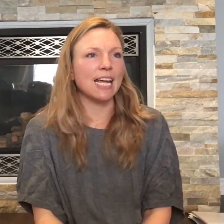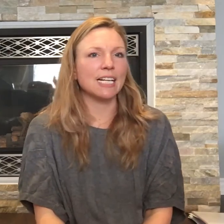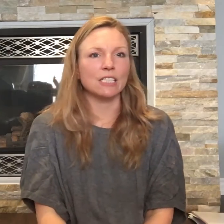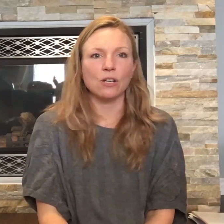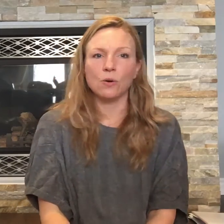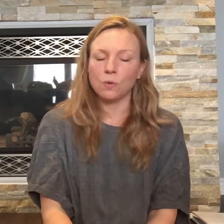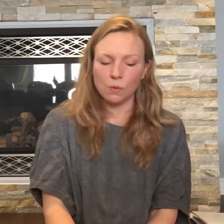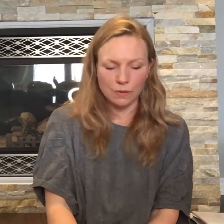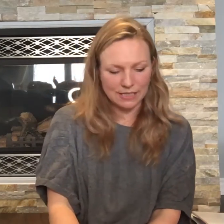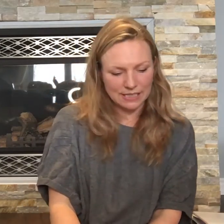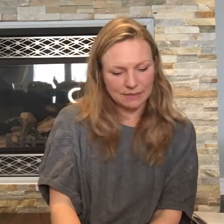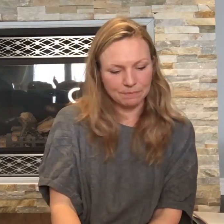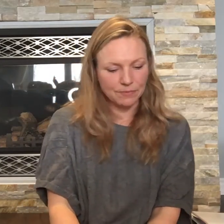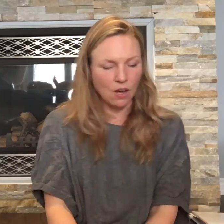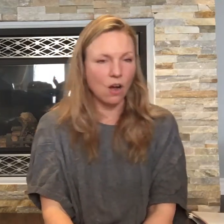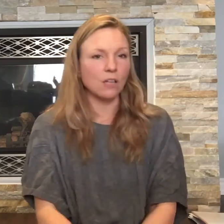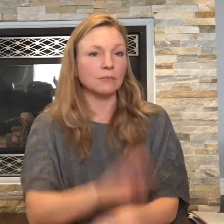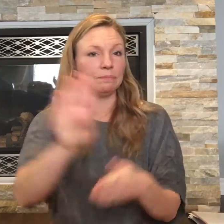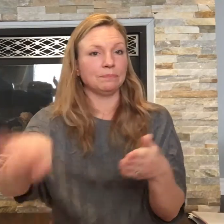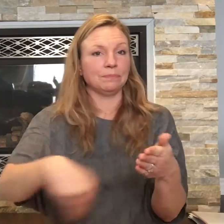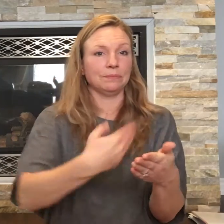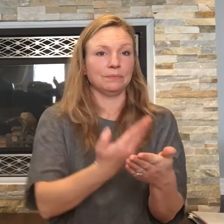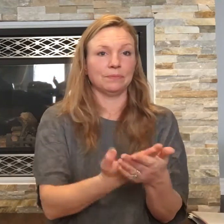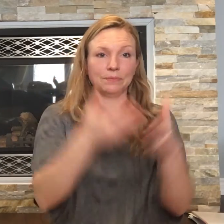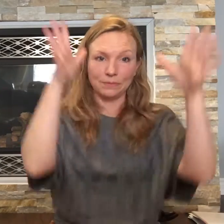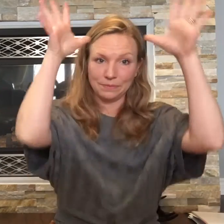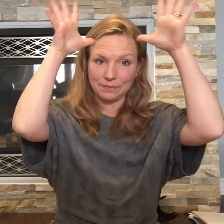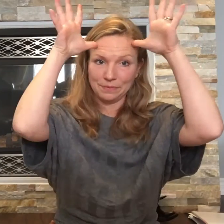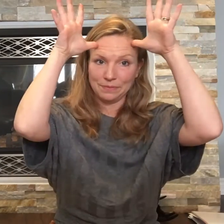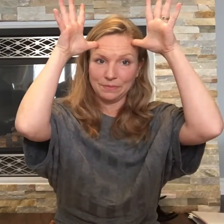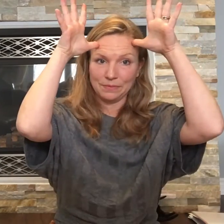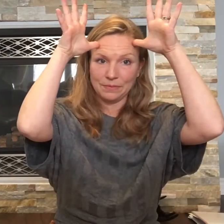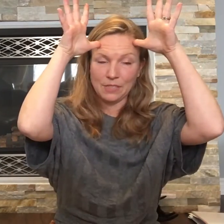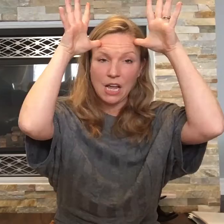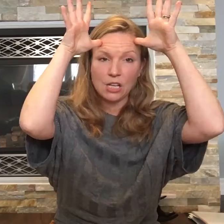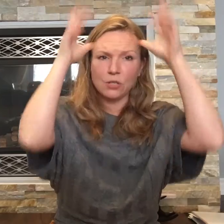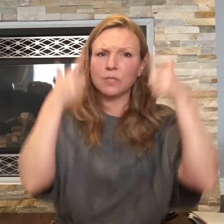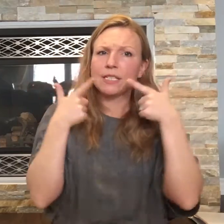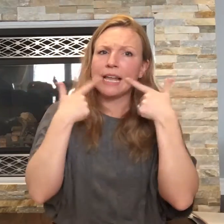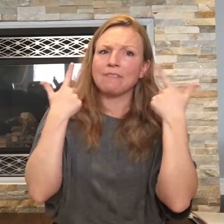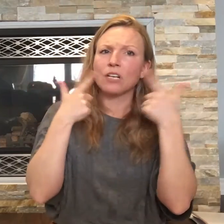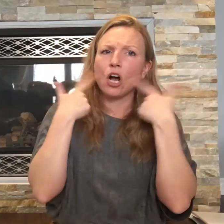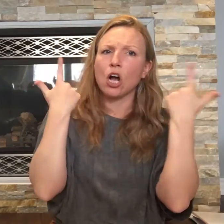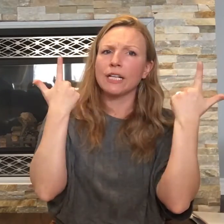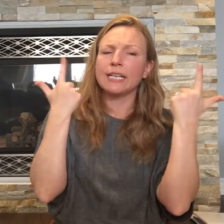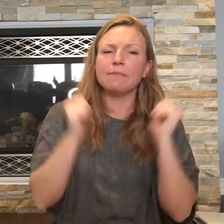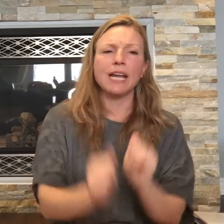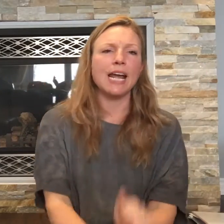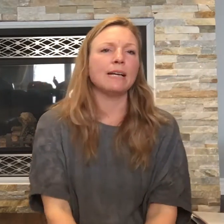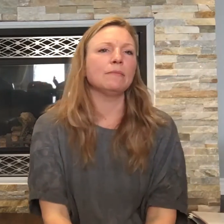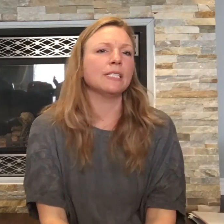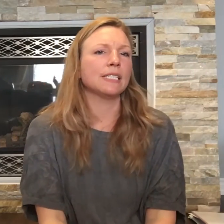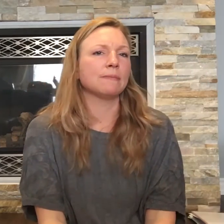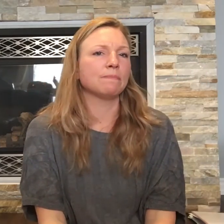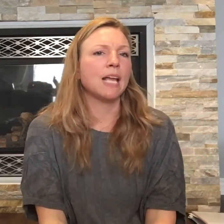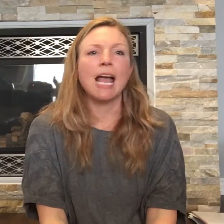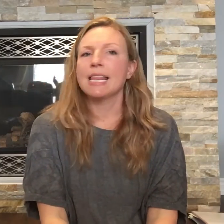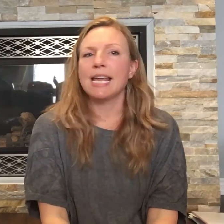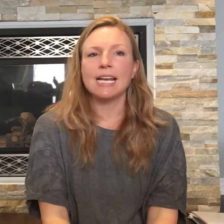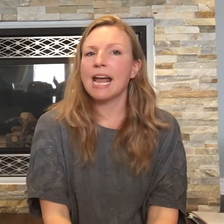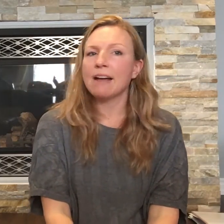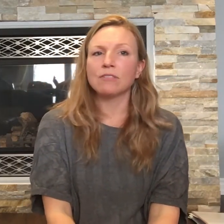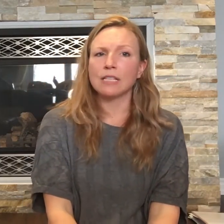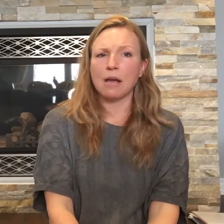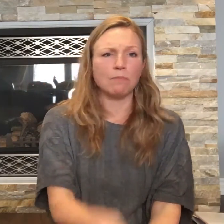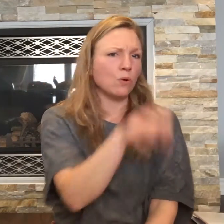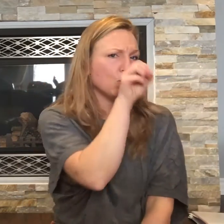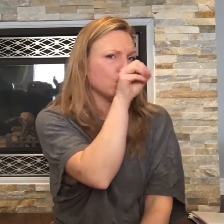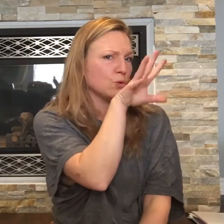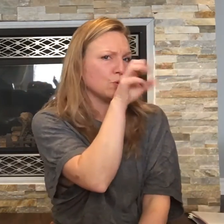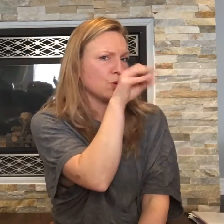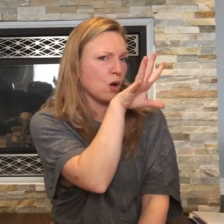it glows. ALL of the other REINDEER used to LAUGH and call him names. They never let poor RUDOLPH,